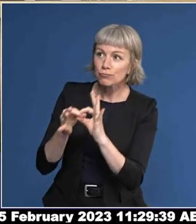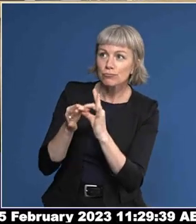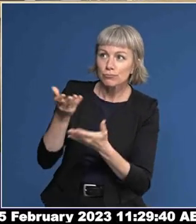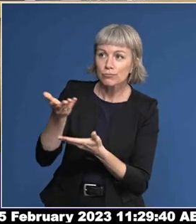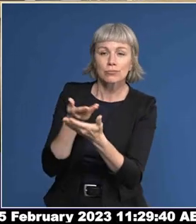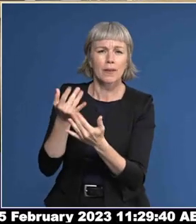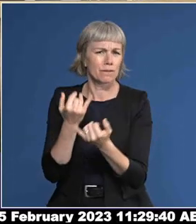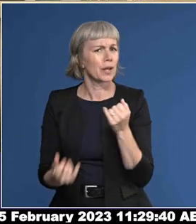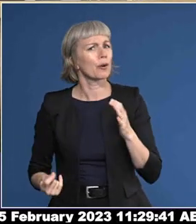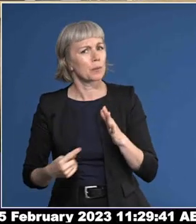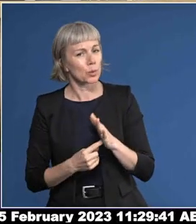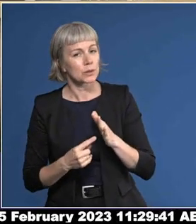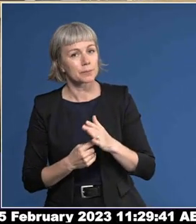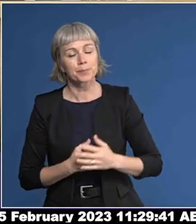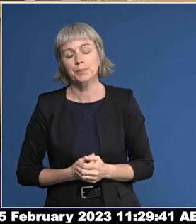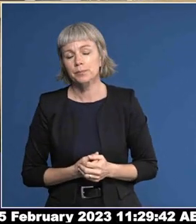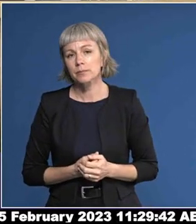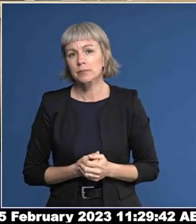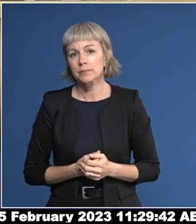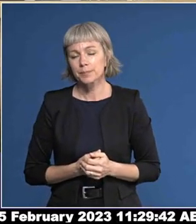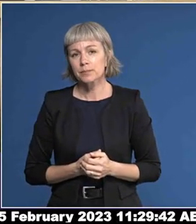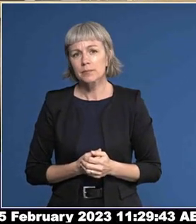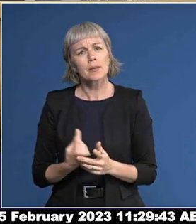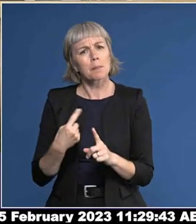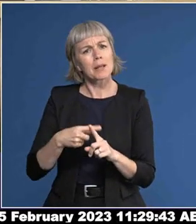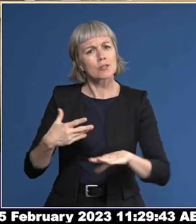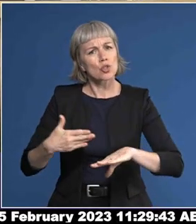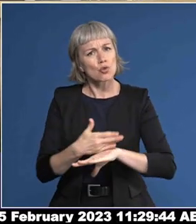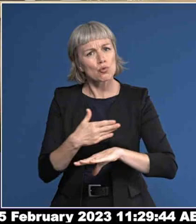career progression for people, but I think what we undervalue sometimes is that